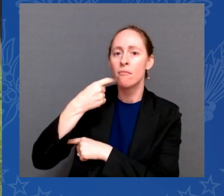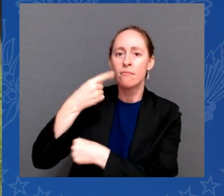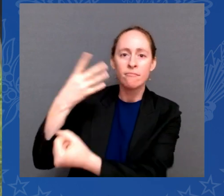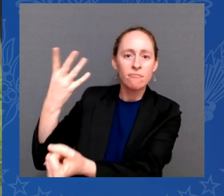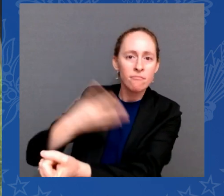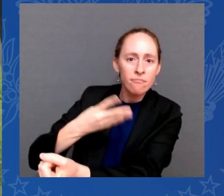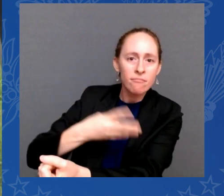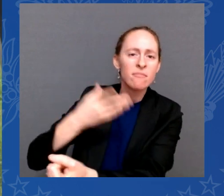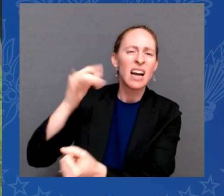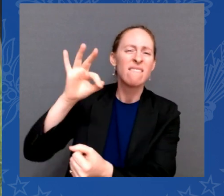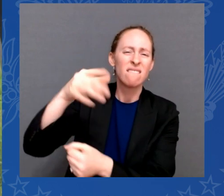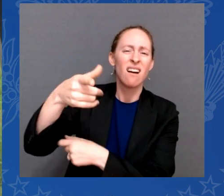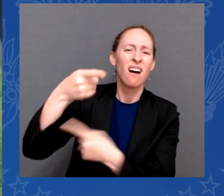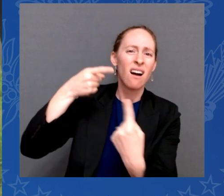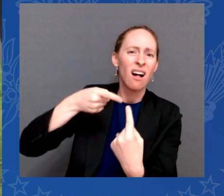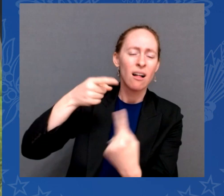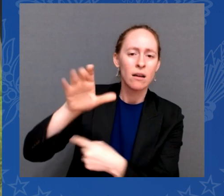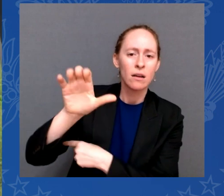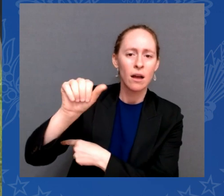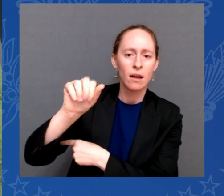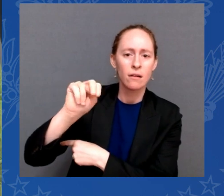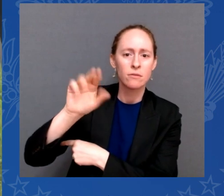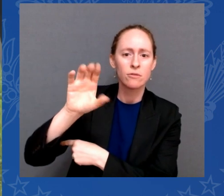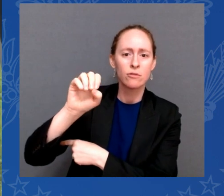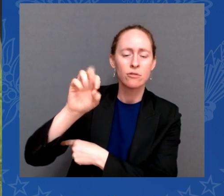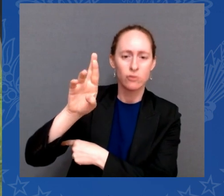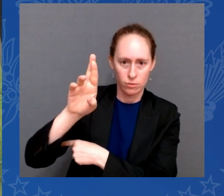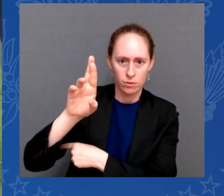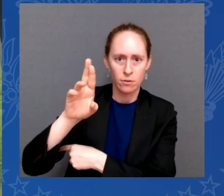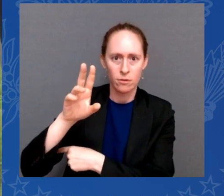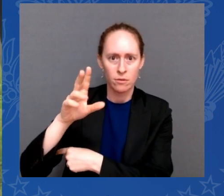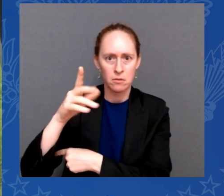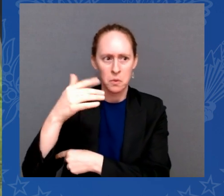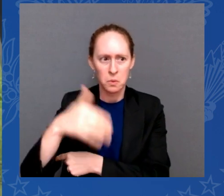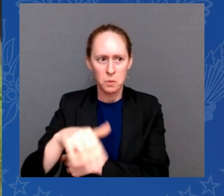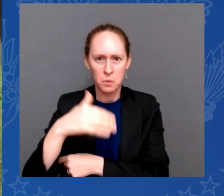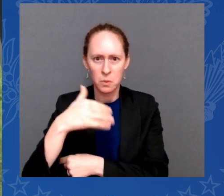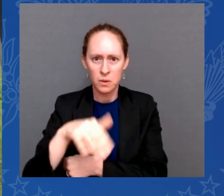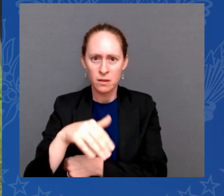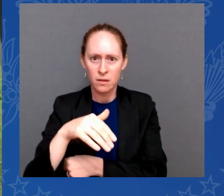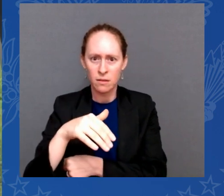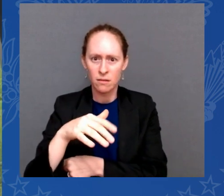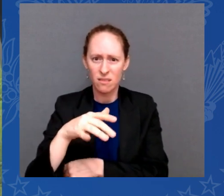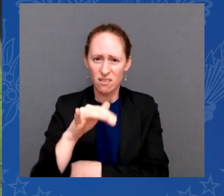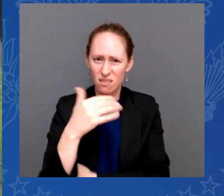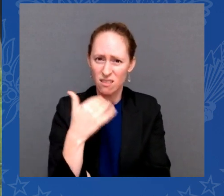that we deal with in VA every day of the type that you each discussed.